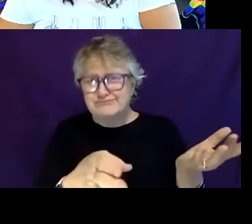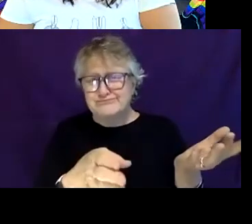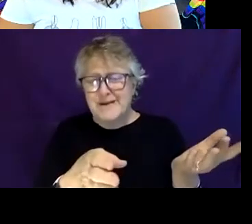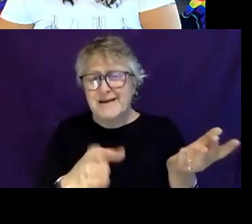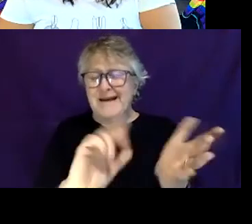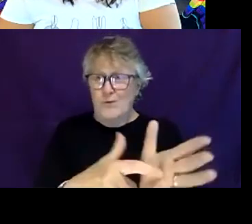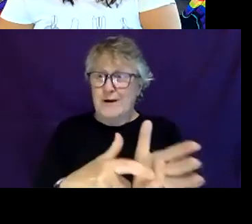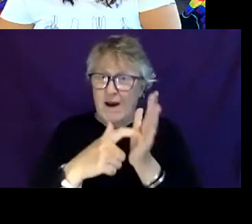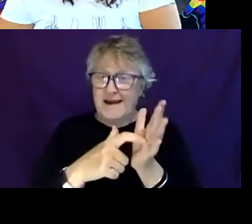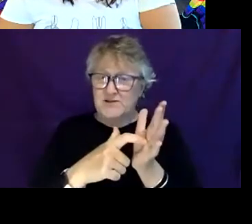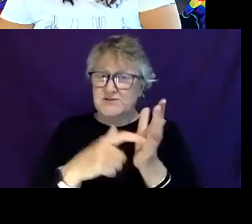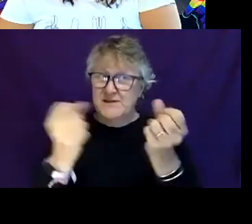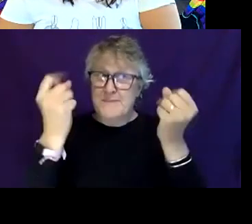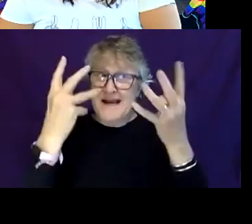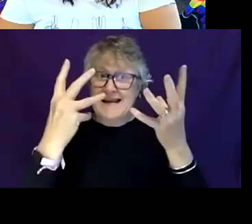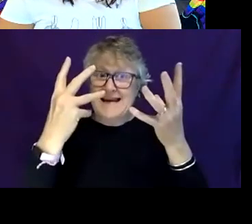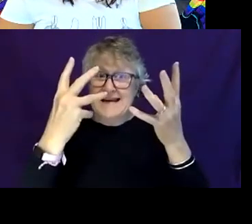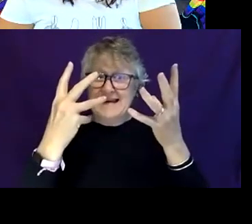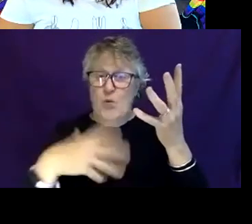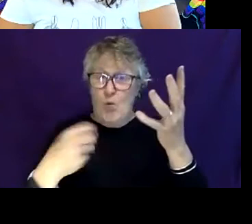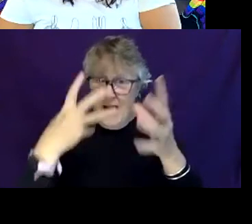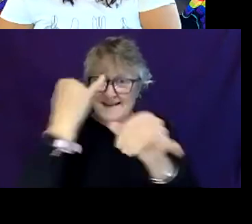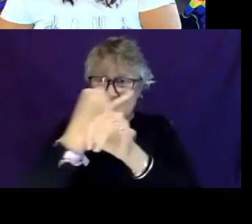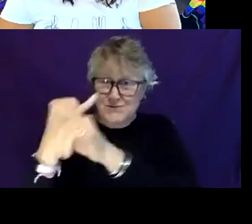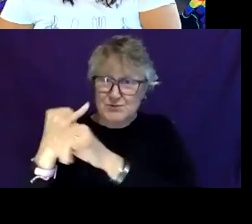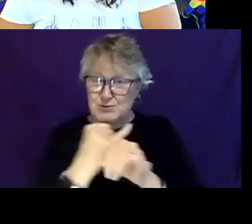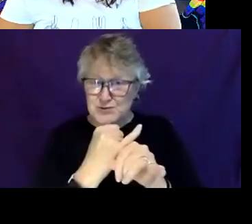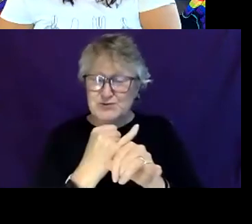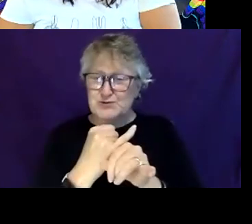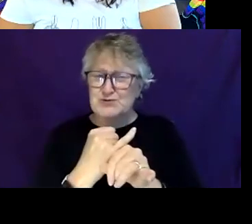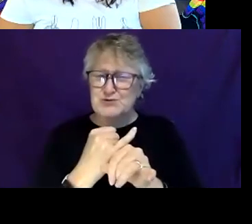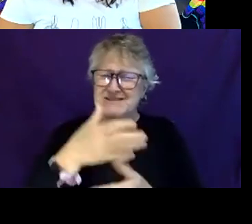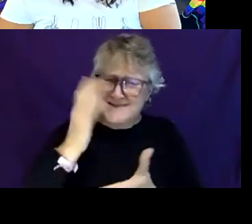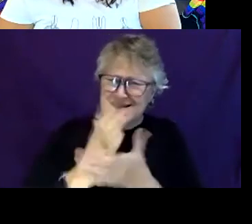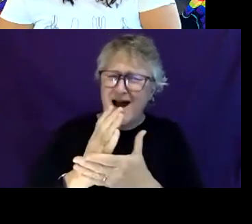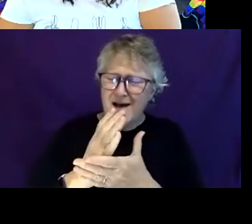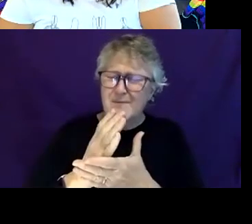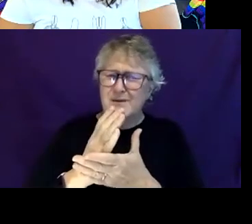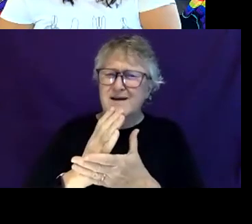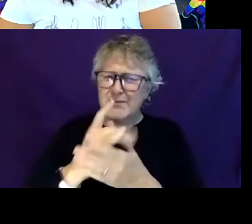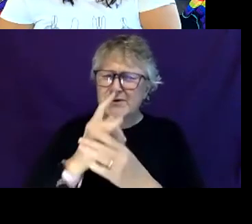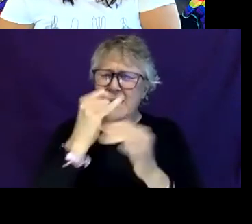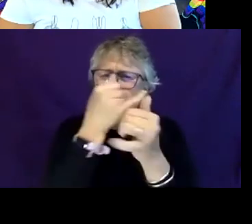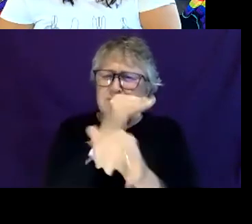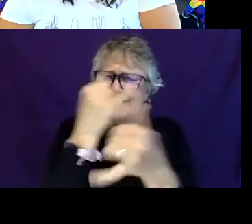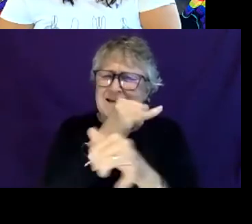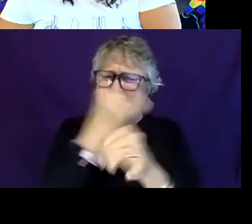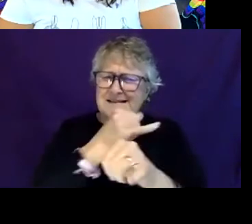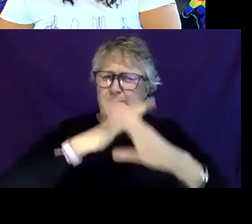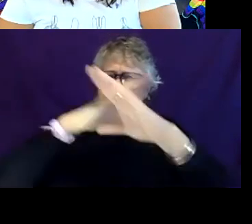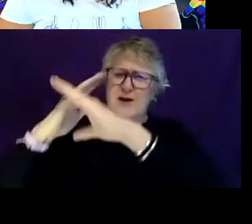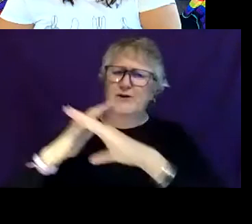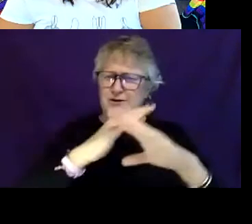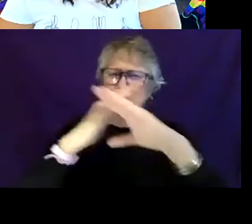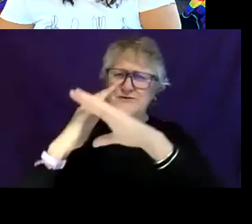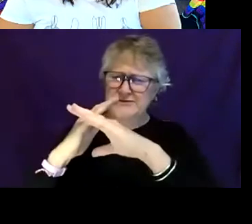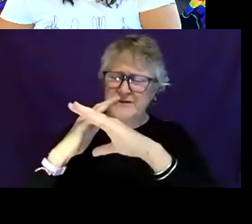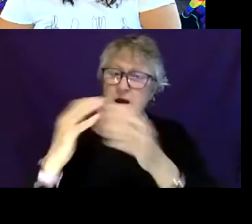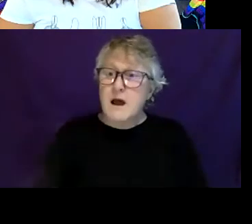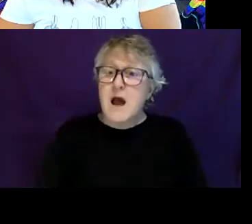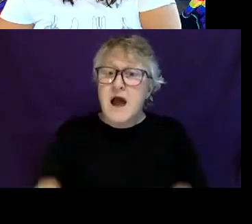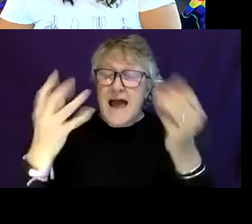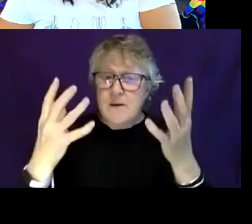it requires many institutions to stop putting up just unnecessary and ridiculous barriers, right? Like, how many times have we been told,